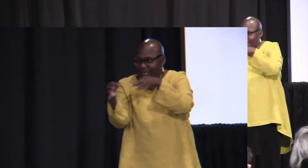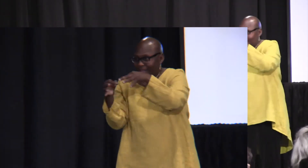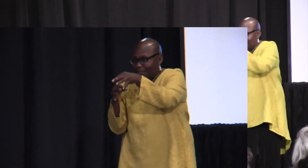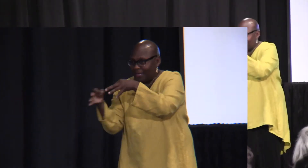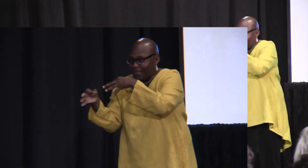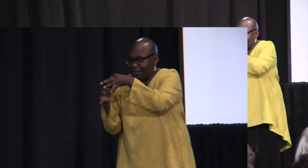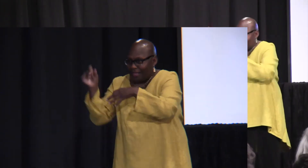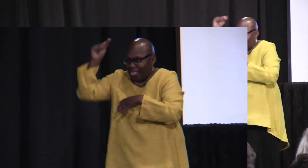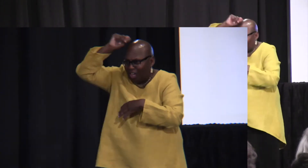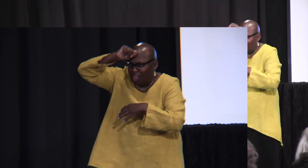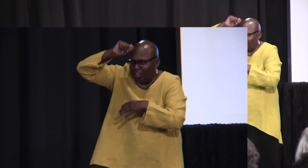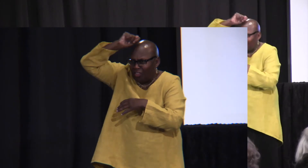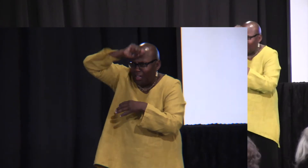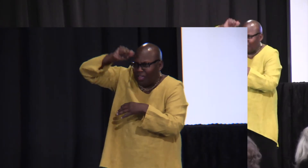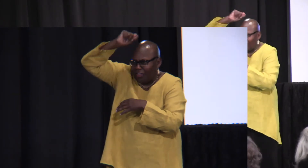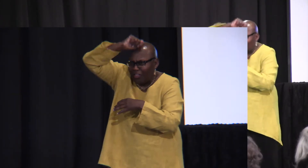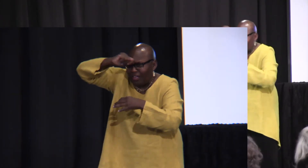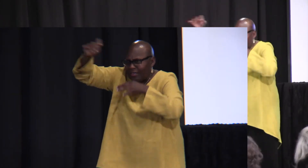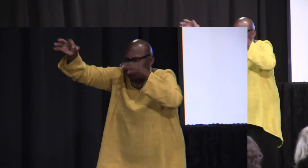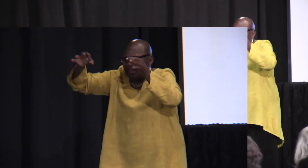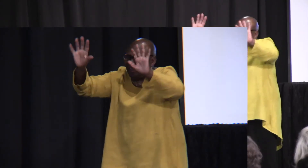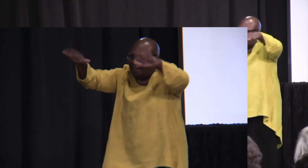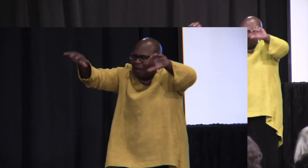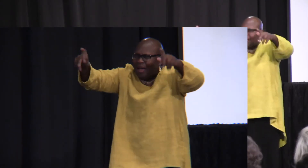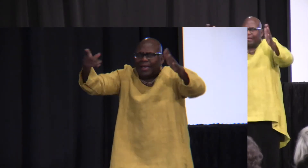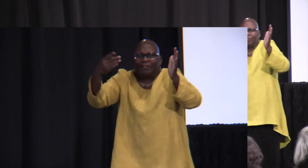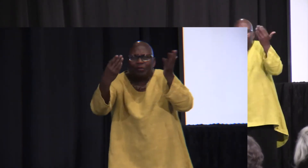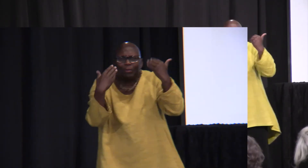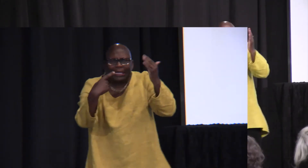Of course you will want to see an example of the transformative model.